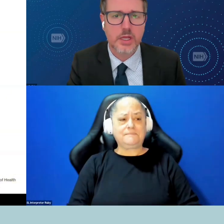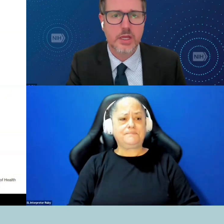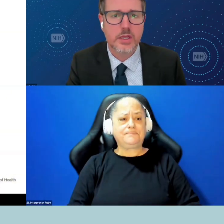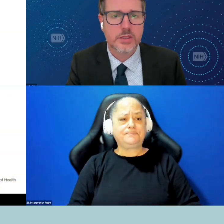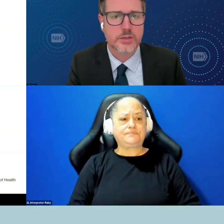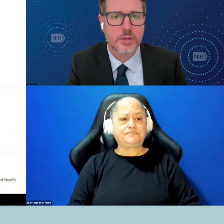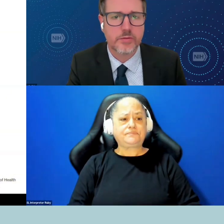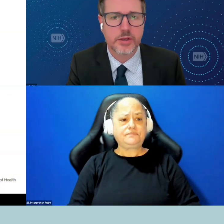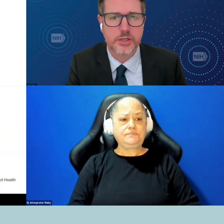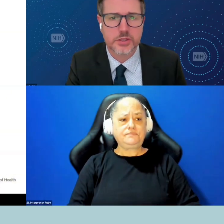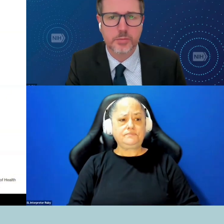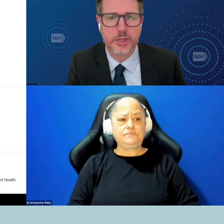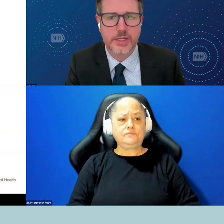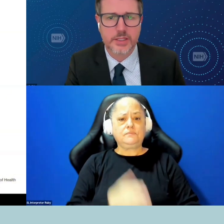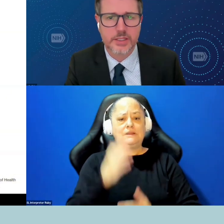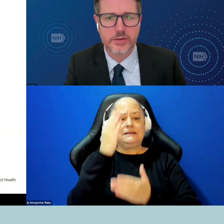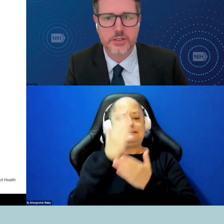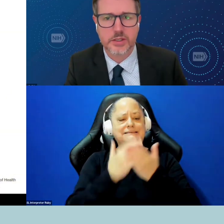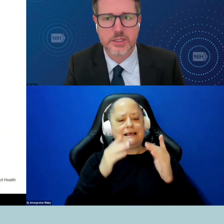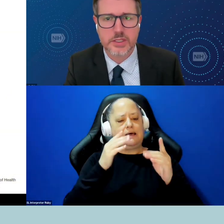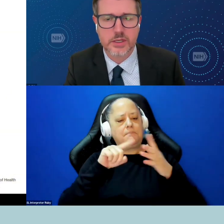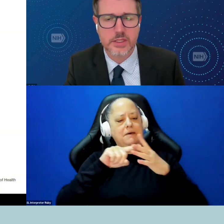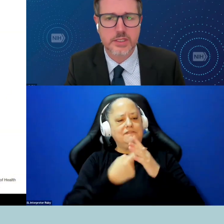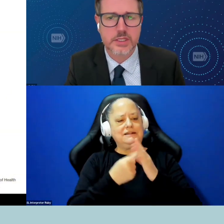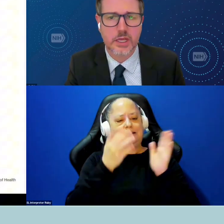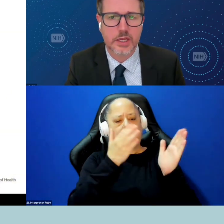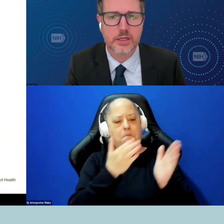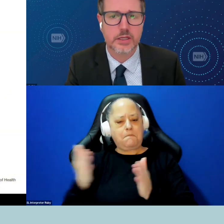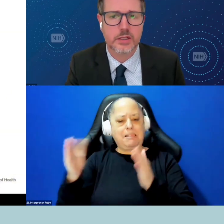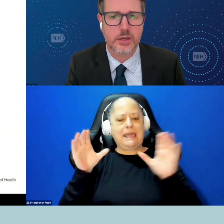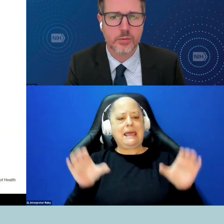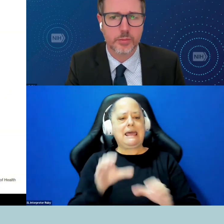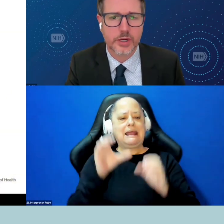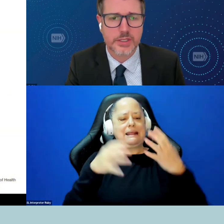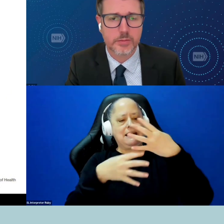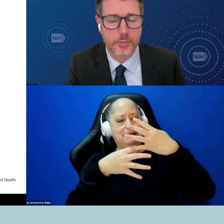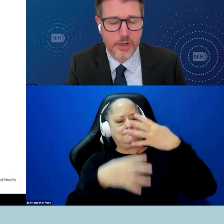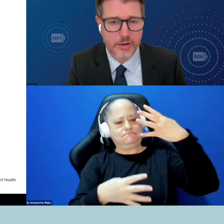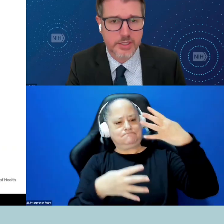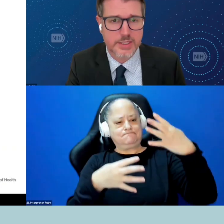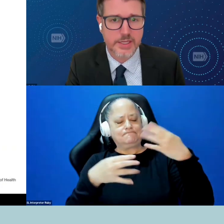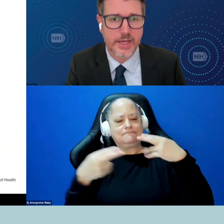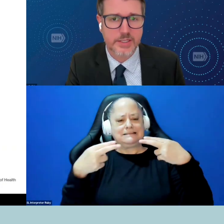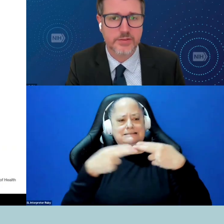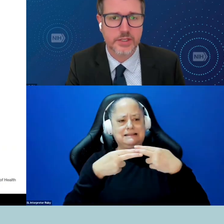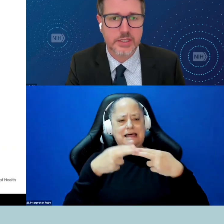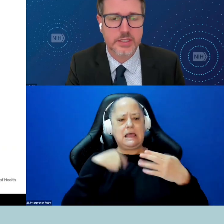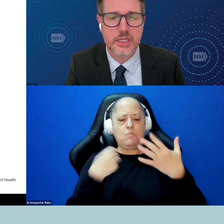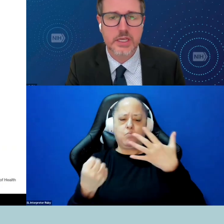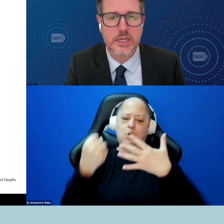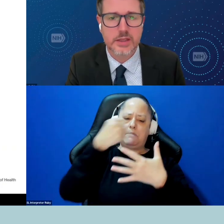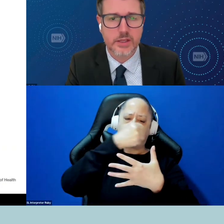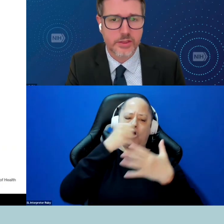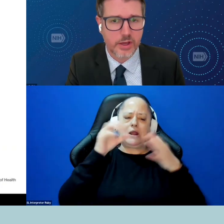So some of our initial planned activities are listed on this slide. We're prioritizing activities that